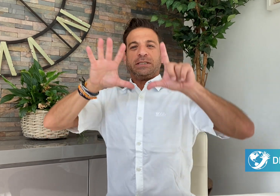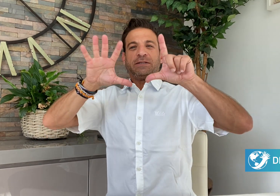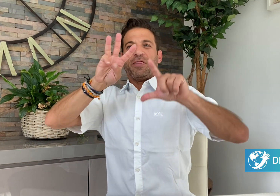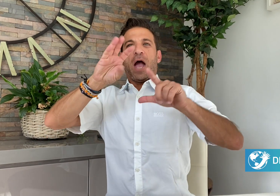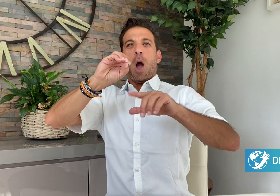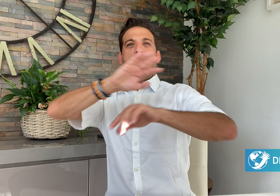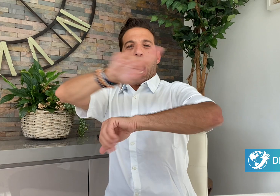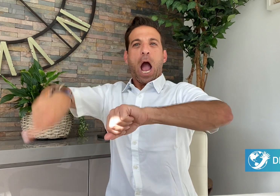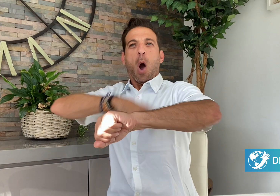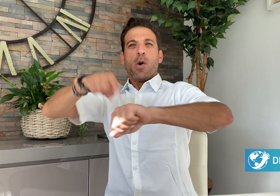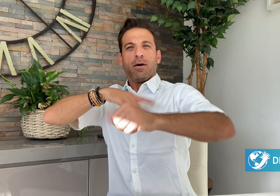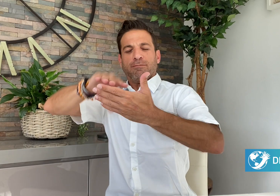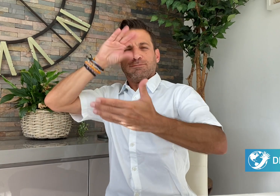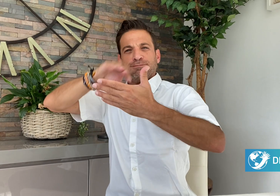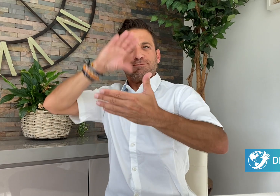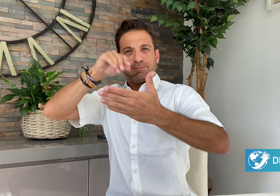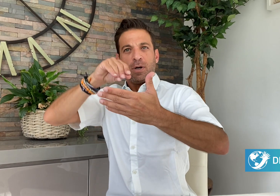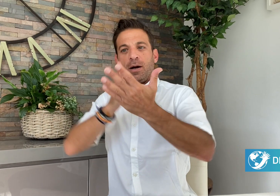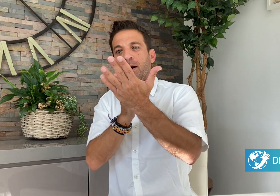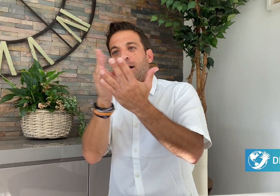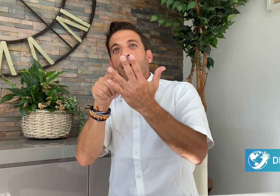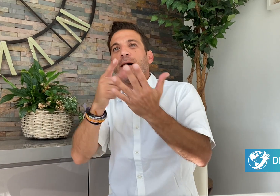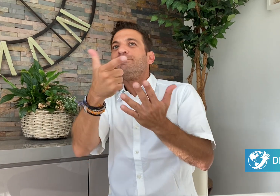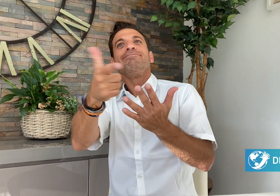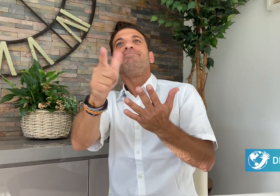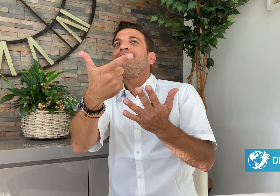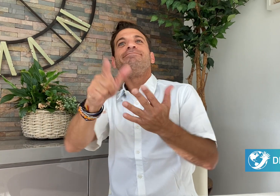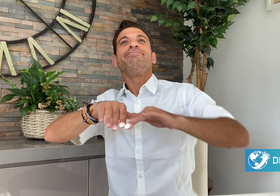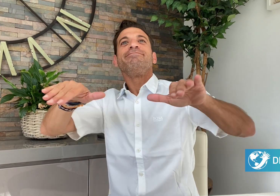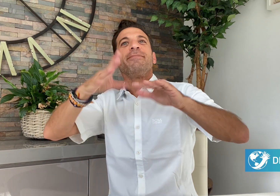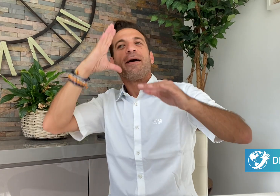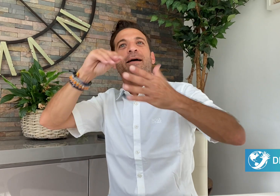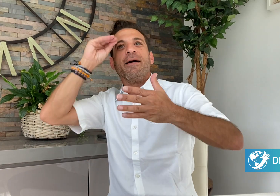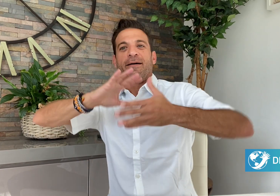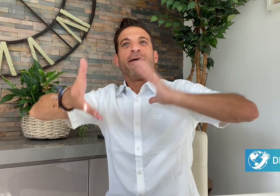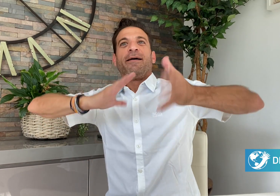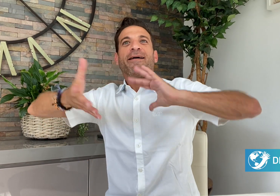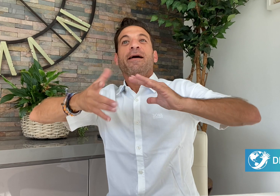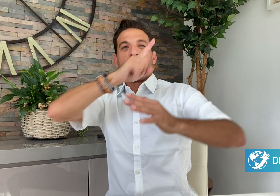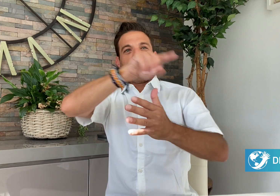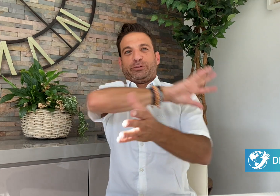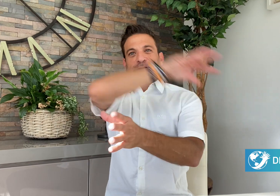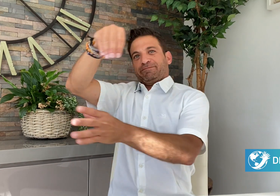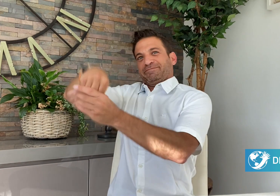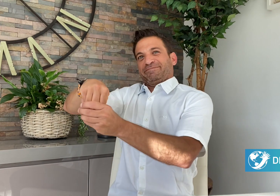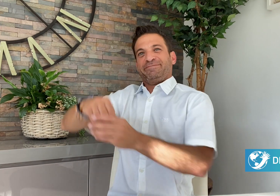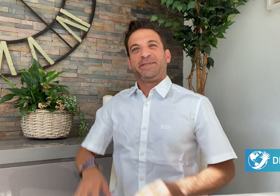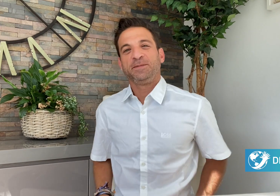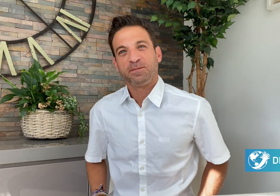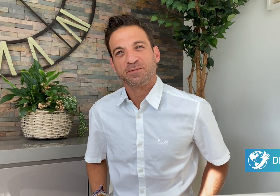sign language training. The sign language training consists